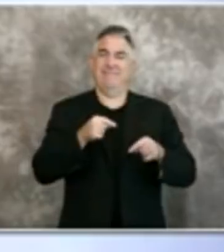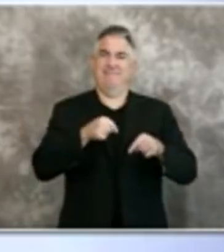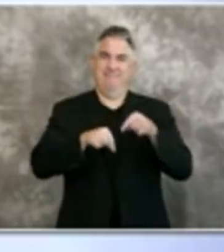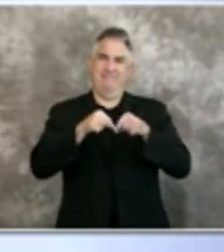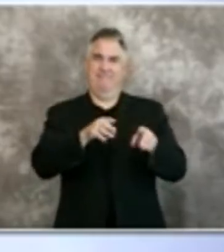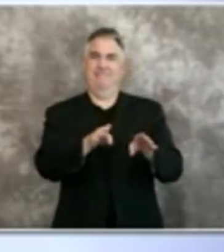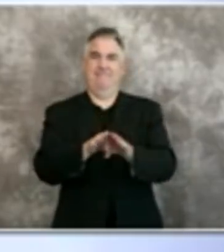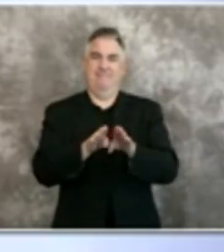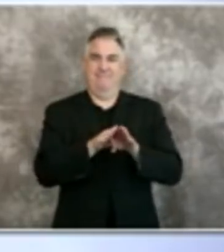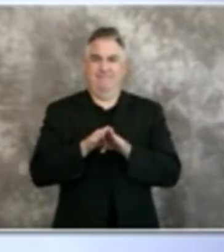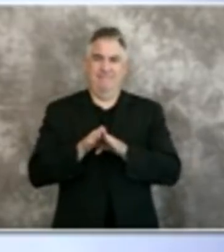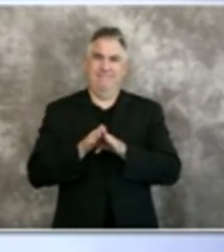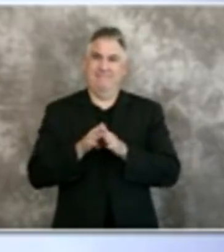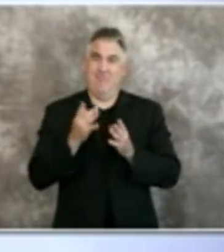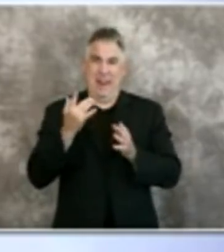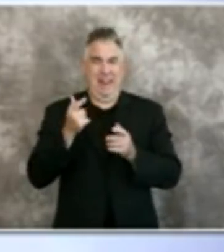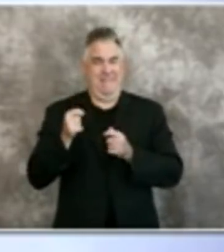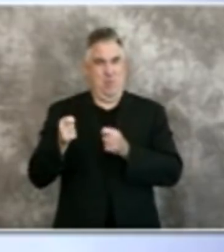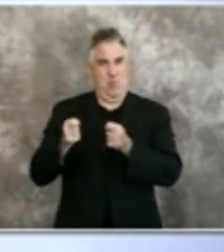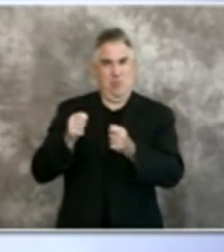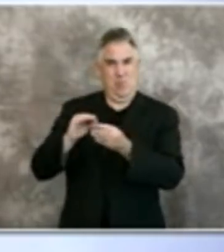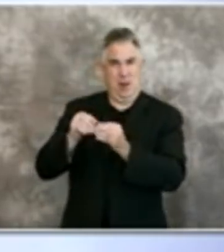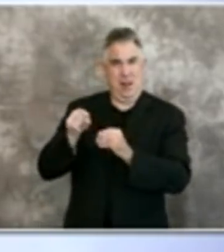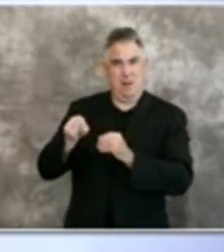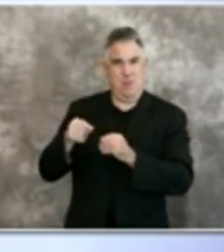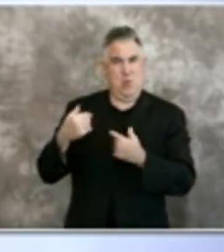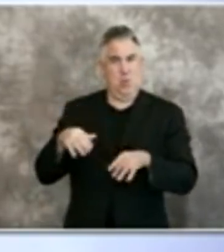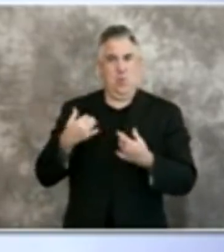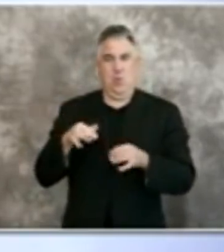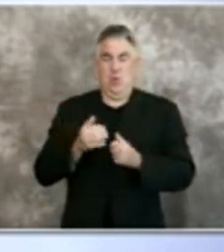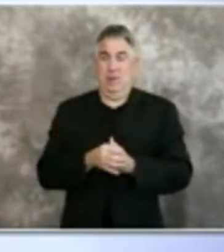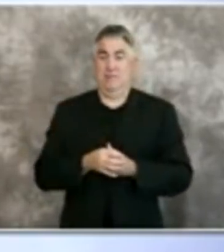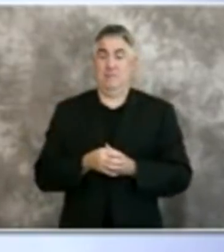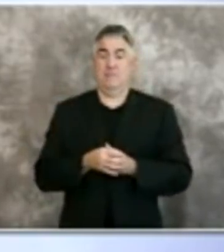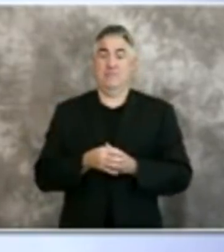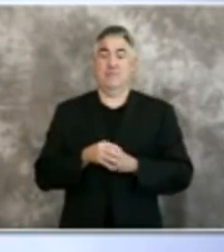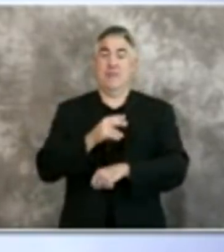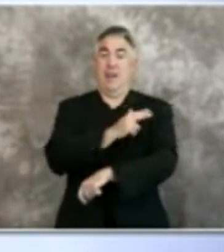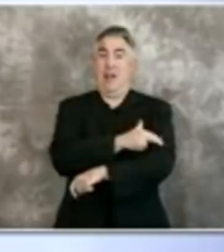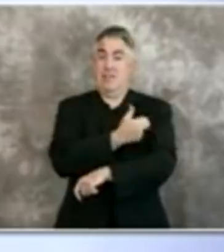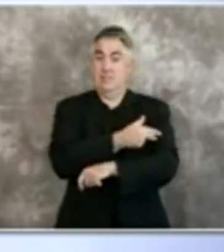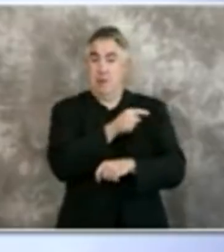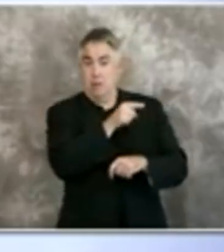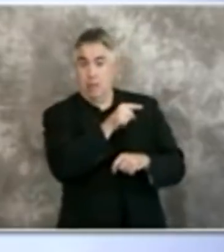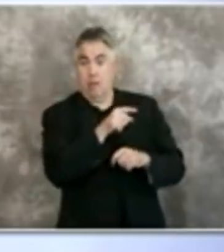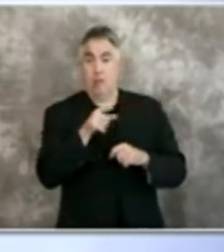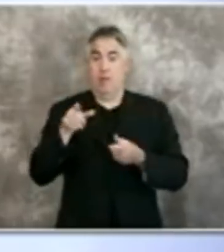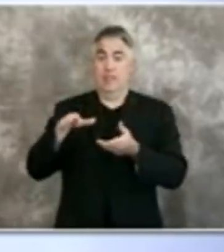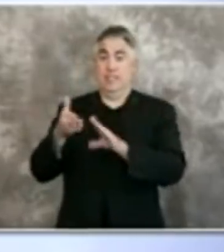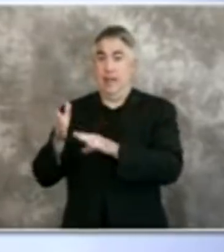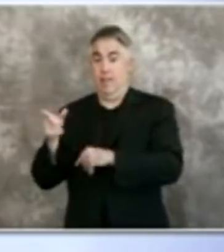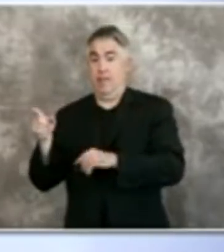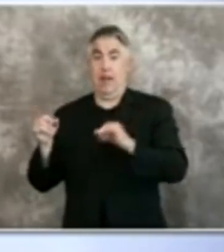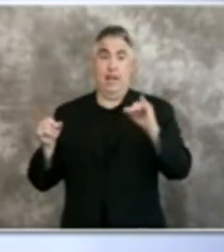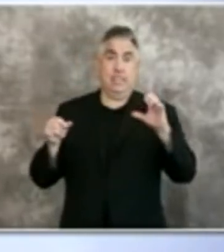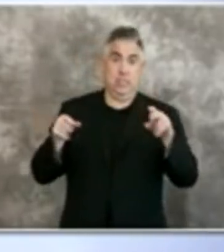GIVEN THE ABILITY TO MAKE ADJUSTMENTS IN TERMS OF TURNING THE DIAL TO TRY TO GET THEM UNDER CONTROL. I WOULD